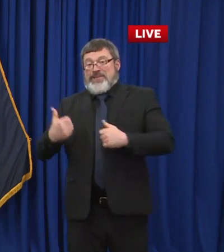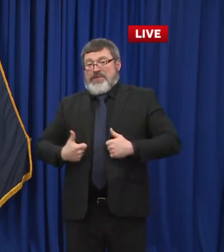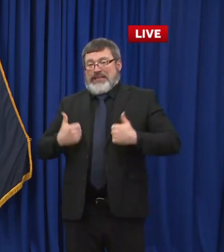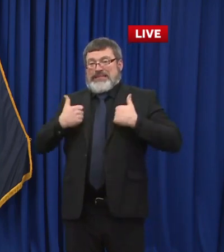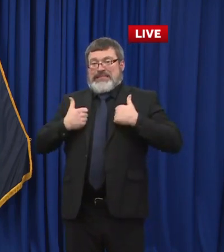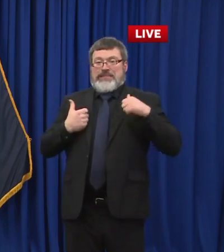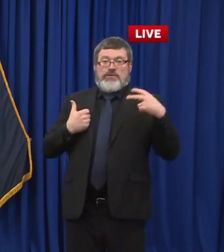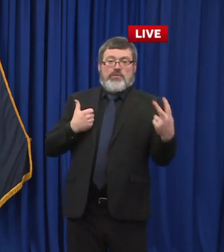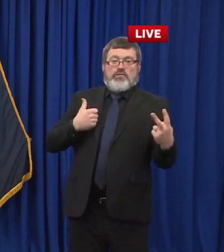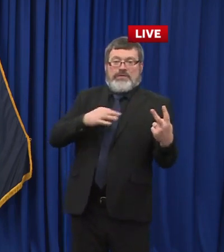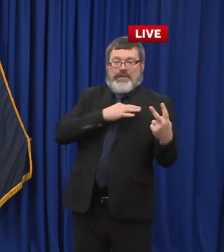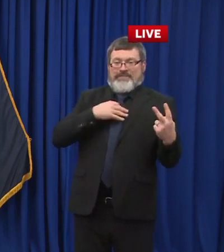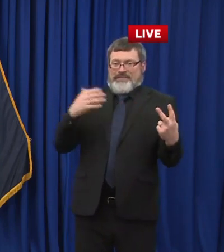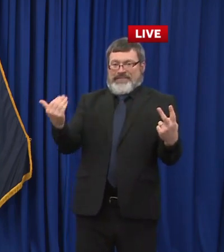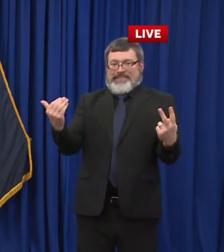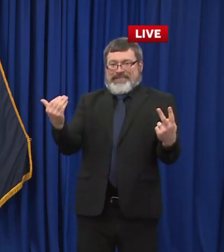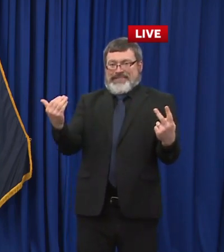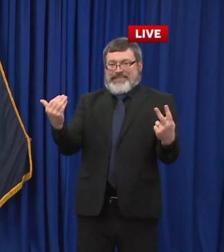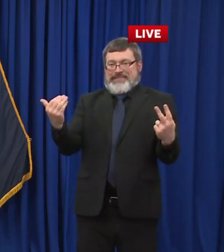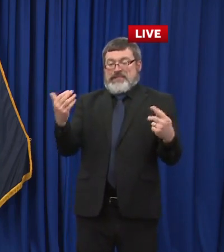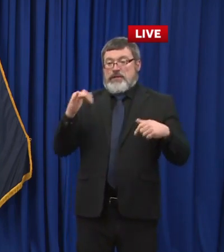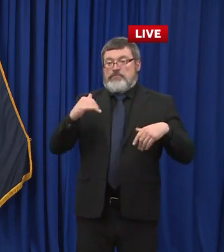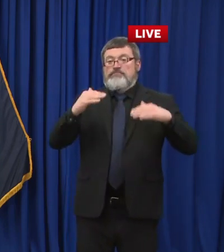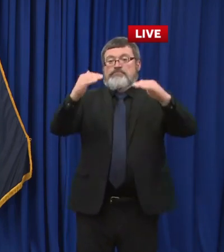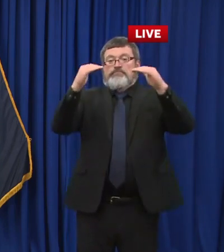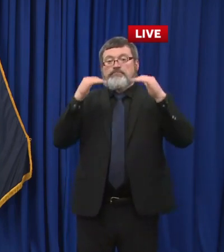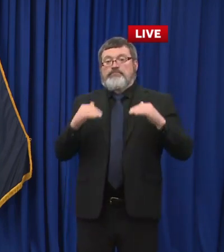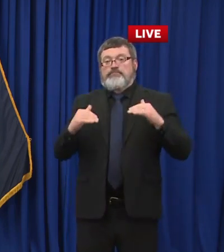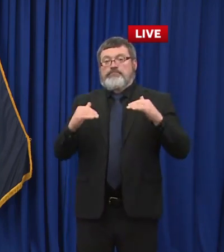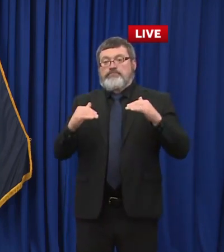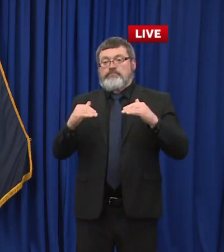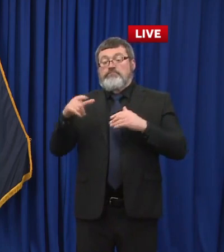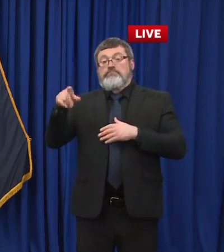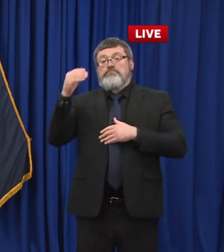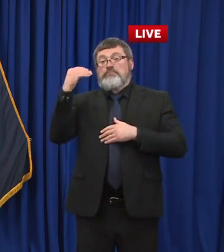HANOVER HILL HAS 15 RESIDENTS AND TWO STAFF.